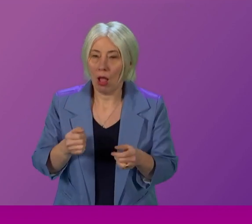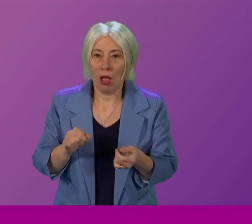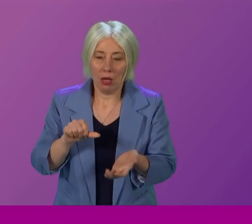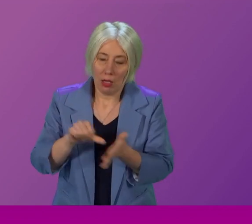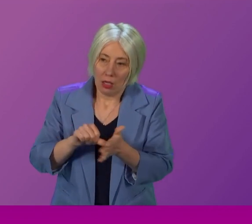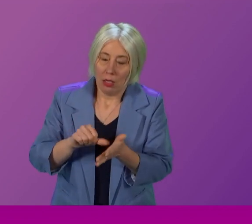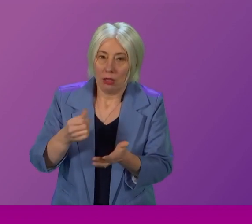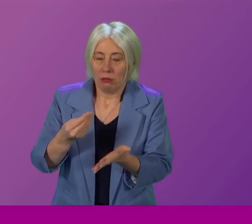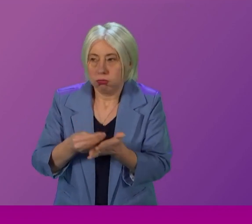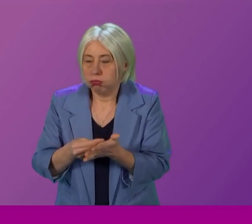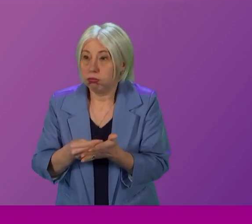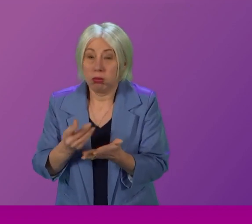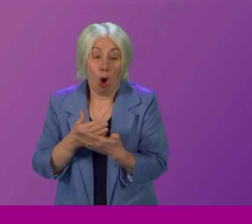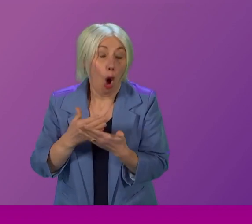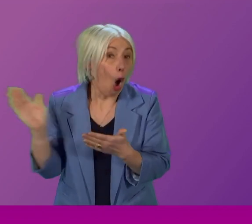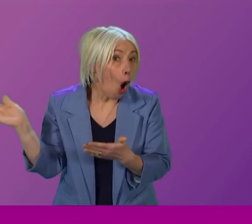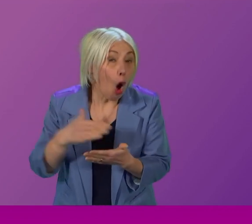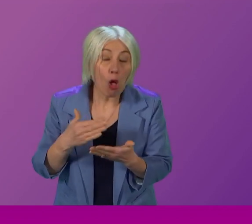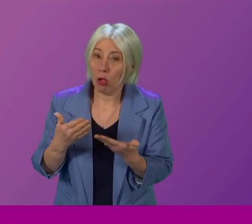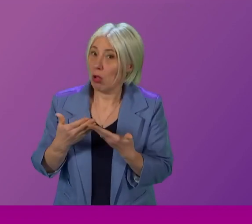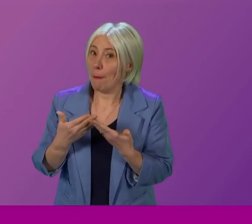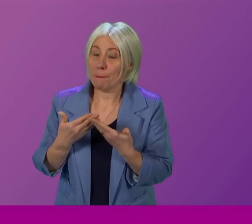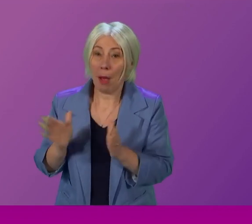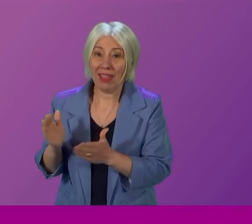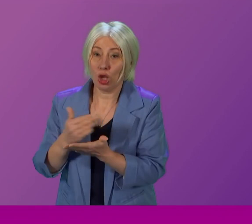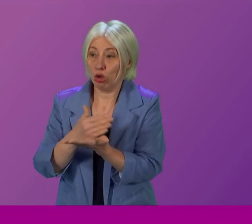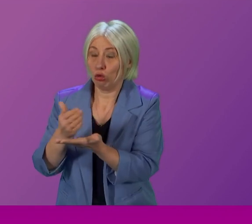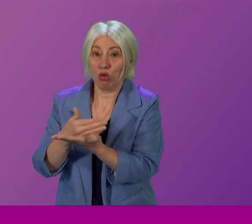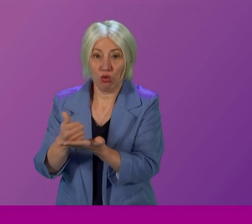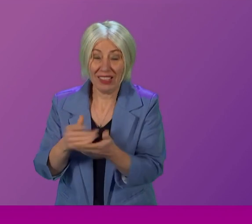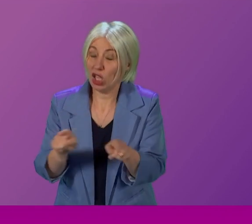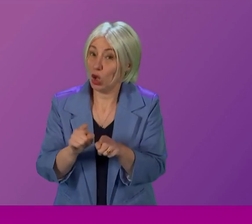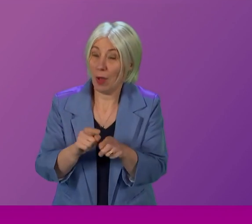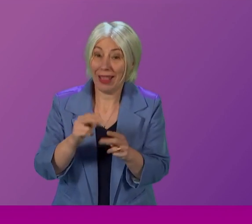as are all parts of the public sector and, as Anas Sarwar has just said, households. That